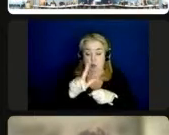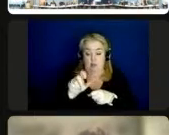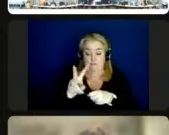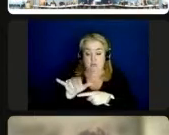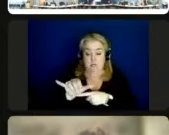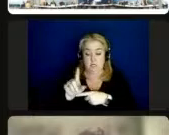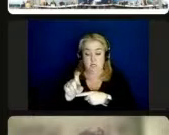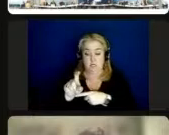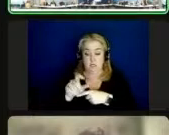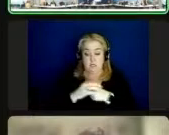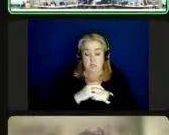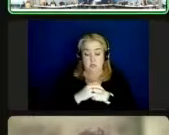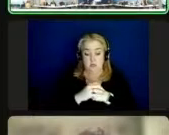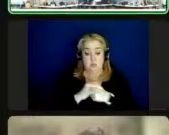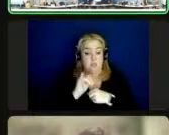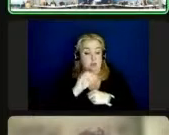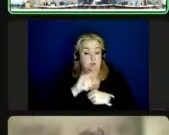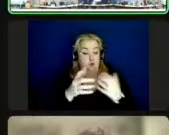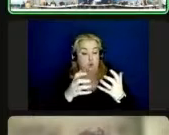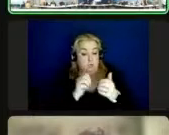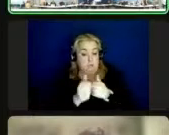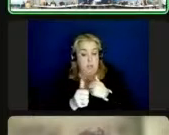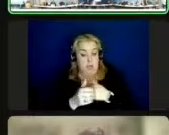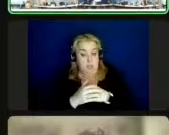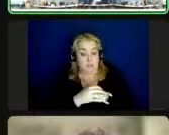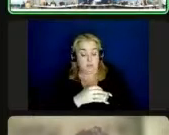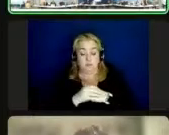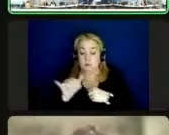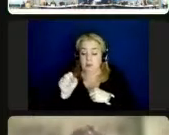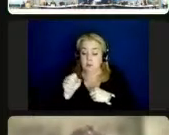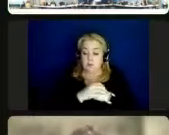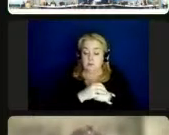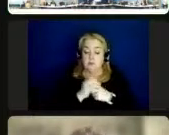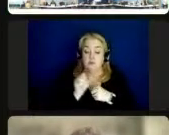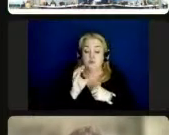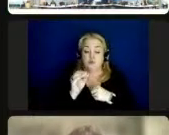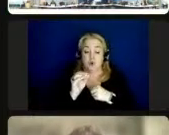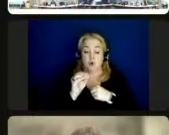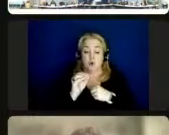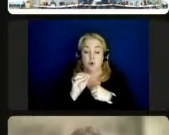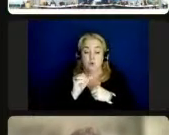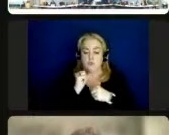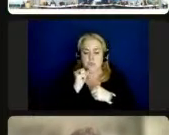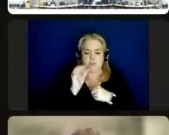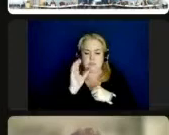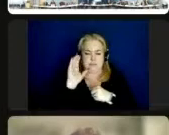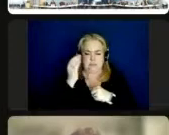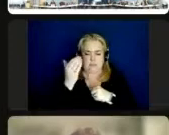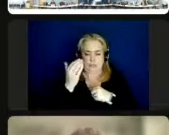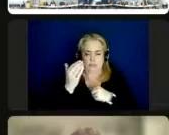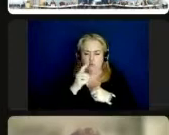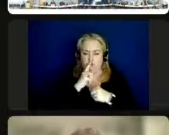THE SAME AMOUNT OF EFFORT AS